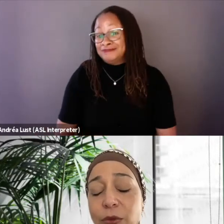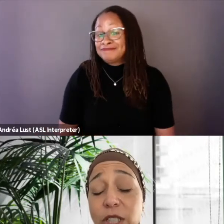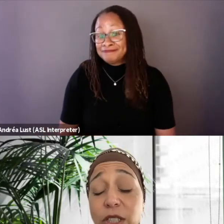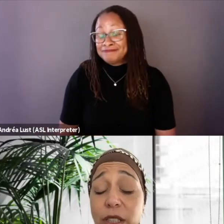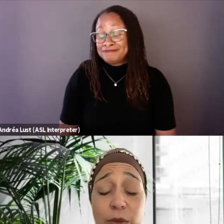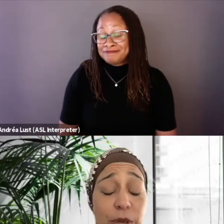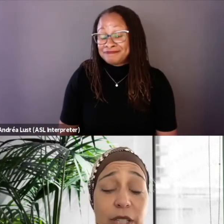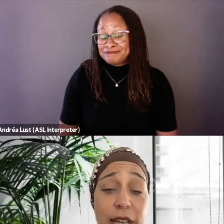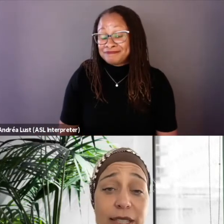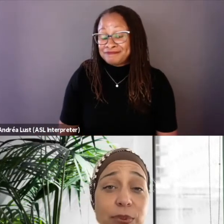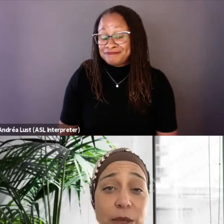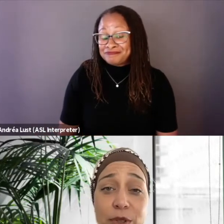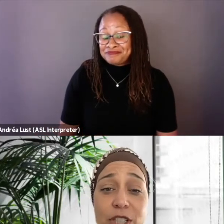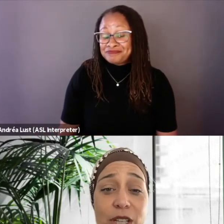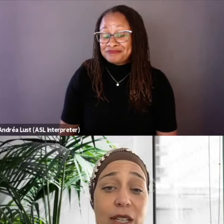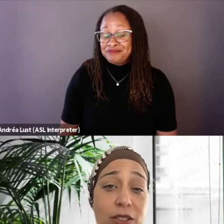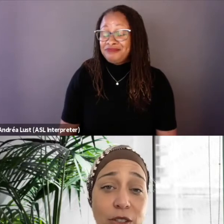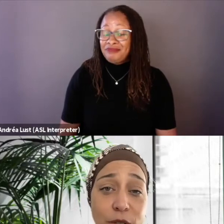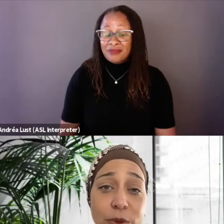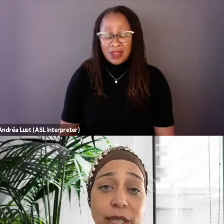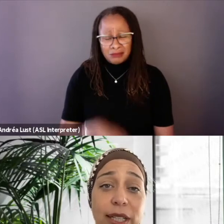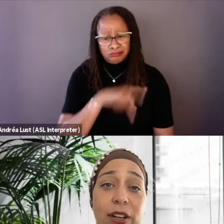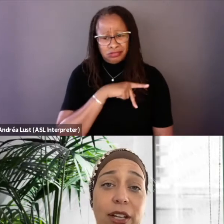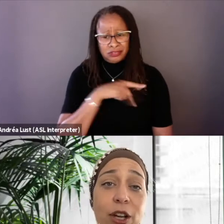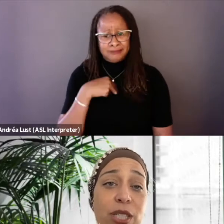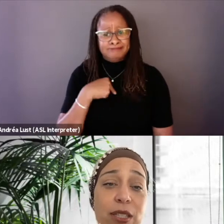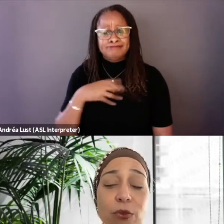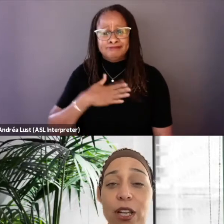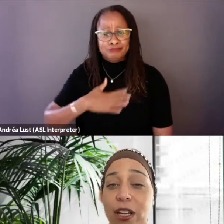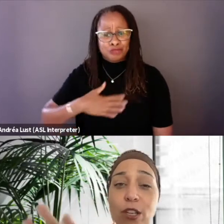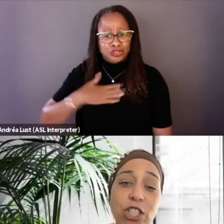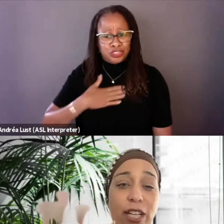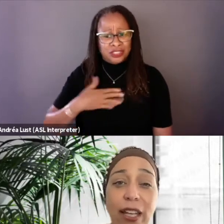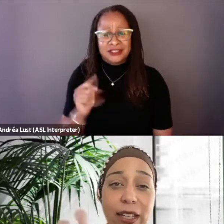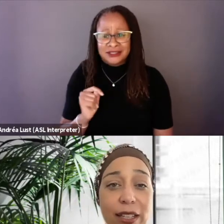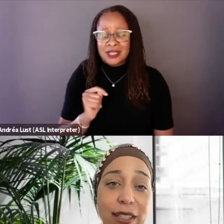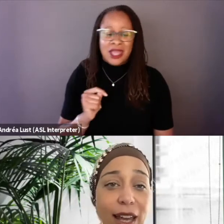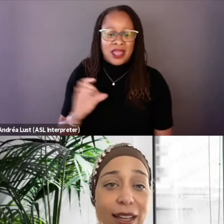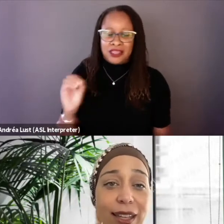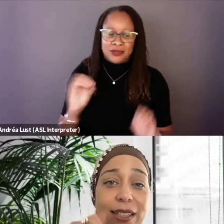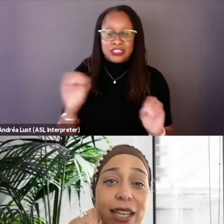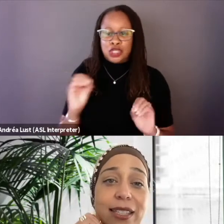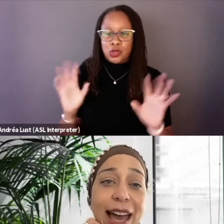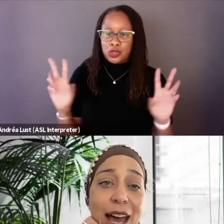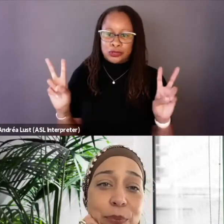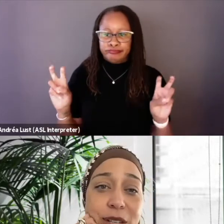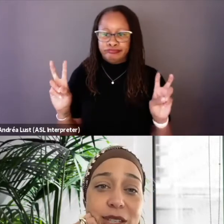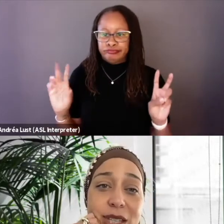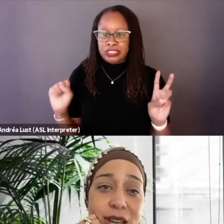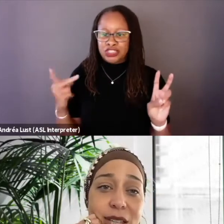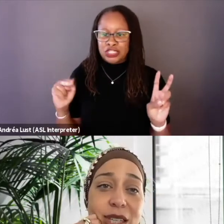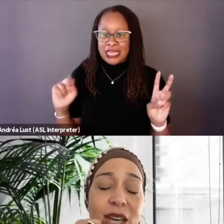which you know, personally, I deeply appreciate it. And to your point, Larry, there were none of those shenanigans that tends to happen on sets.